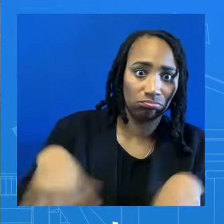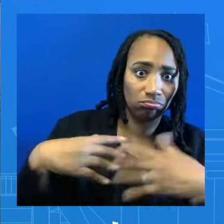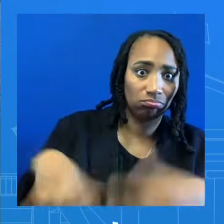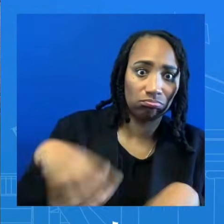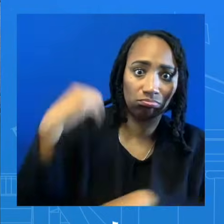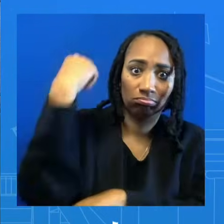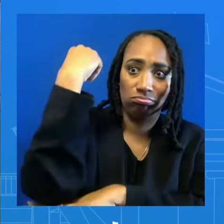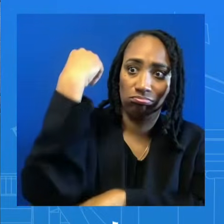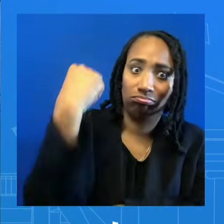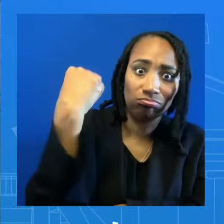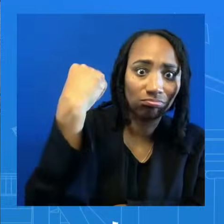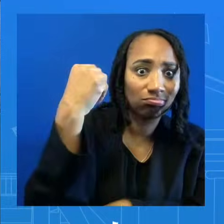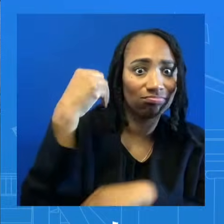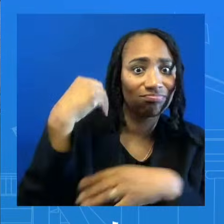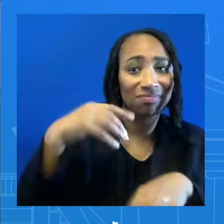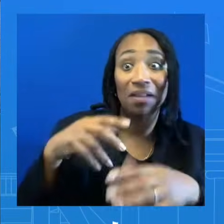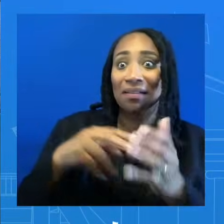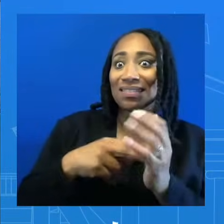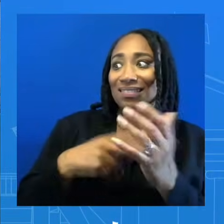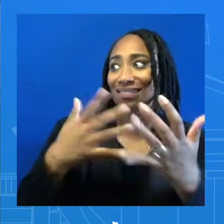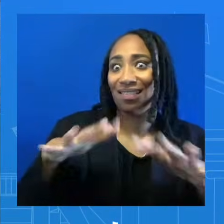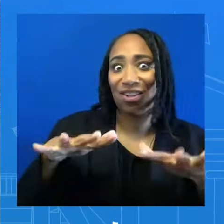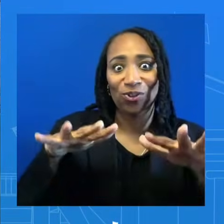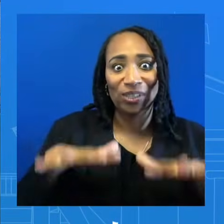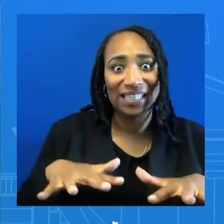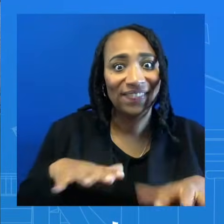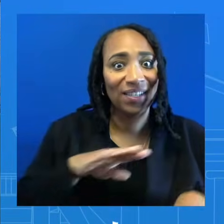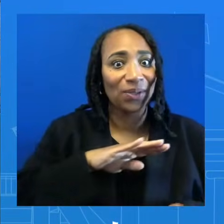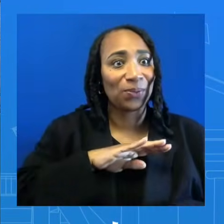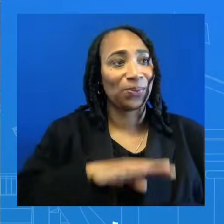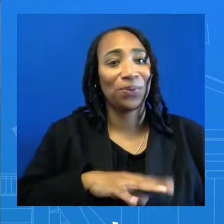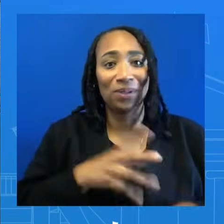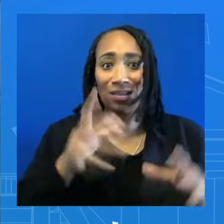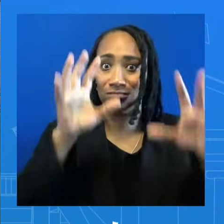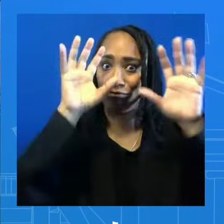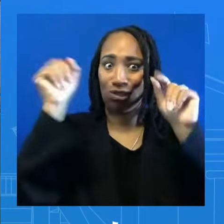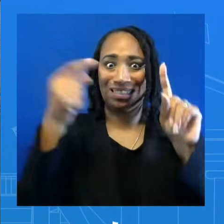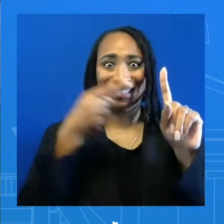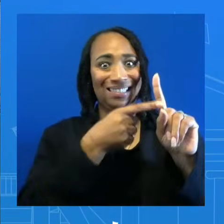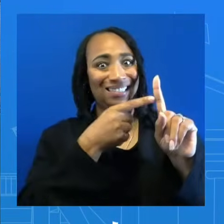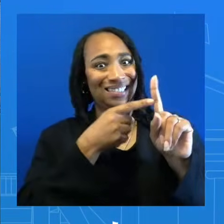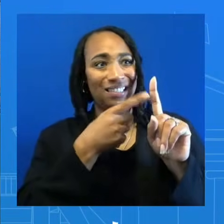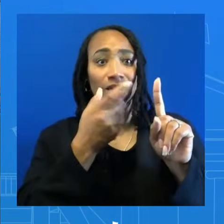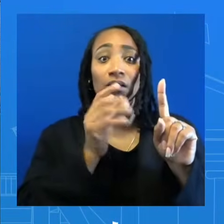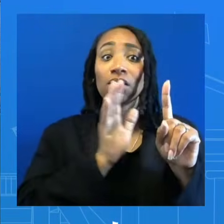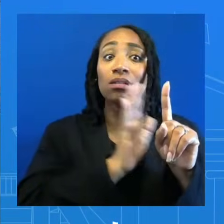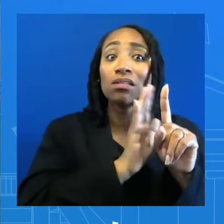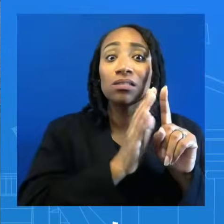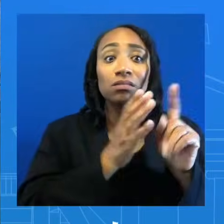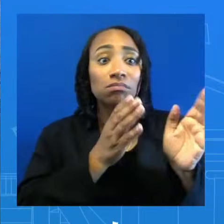So, in terms of sequencing, how did he come to the decision to pardon his son before these individuals?